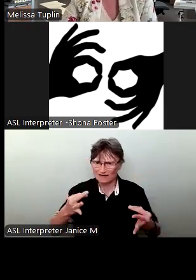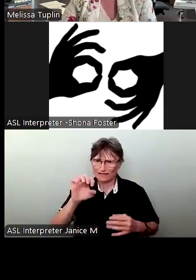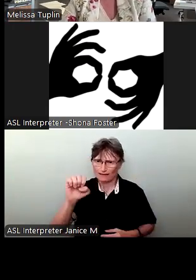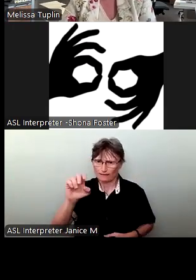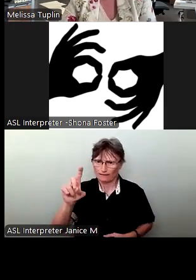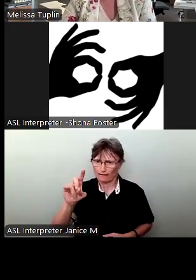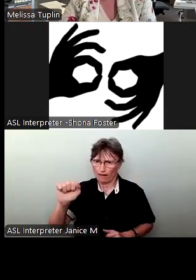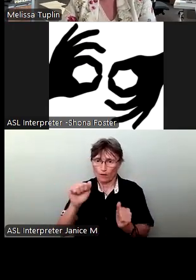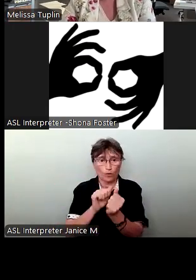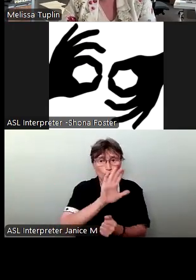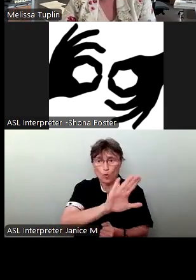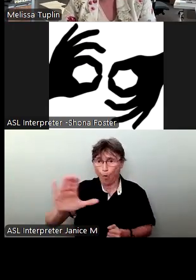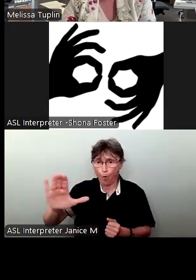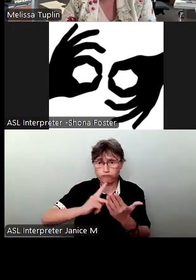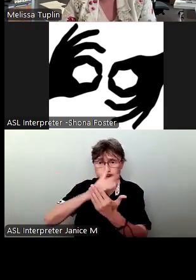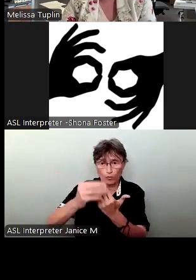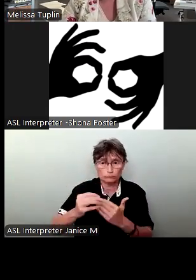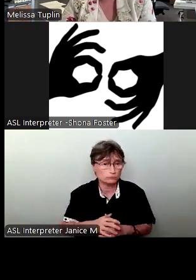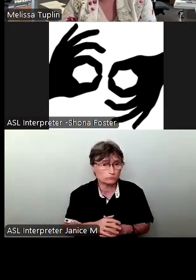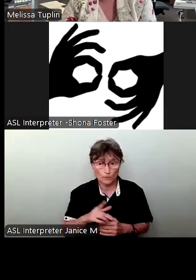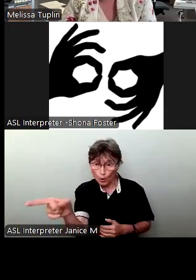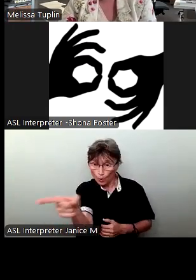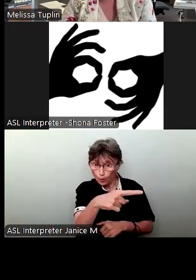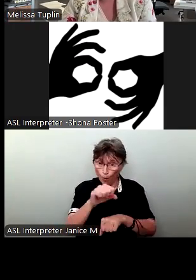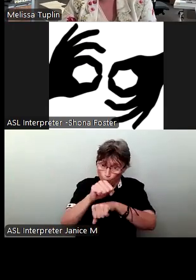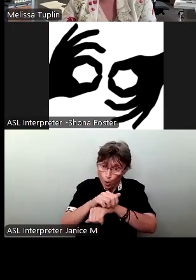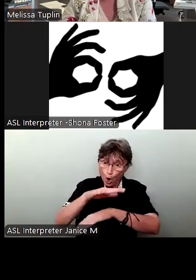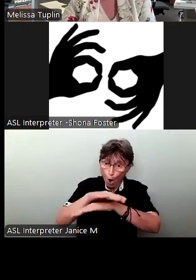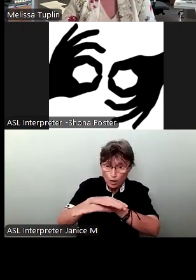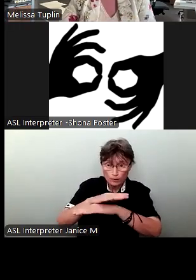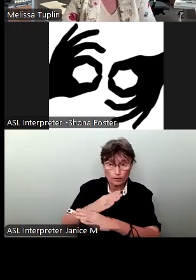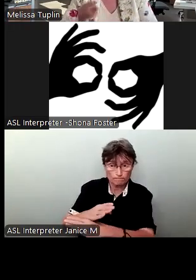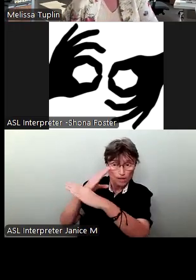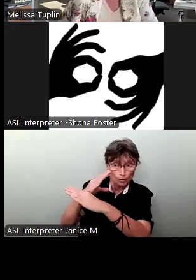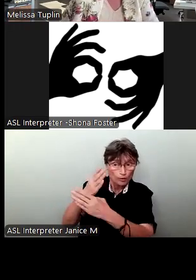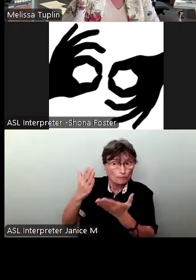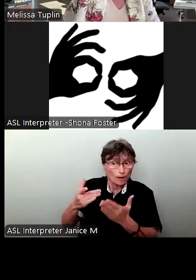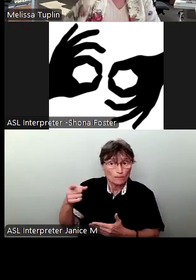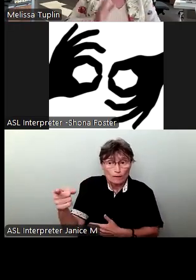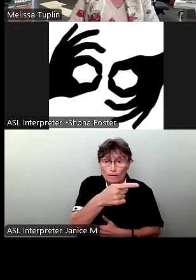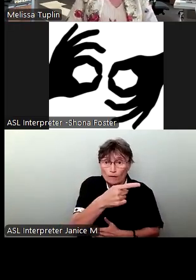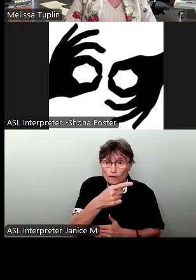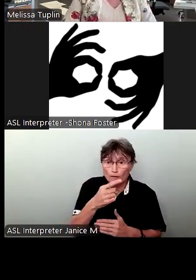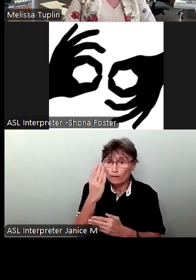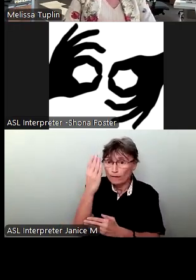Are you working to uncover barriers that you might not yet be aware of? This is a section that we